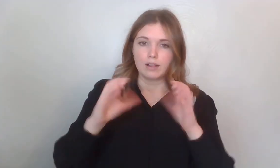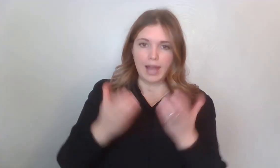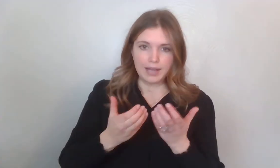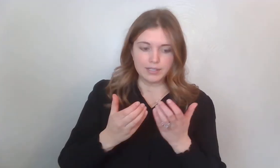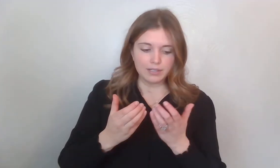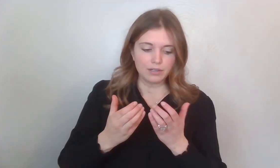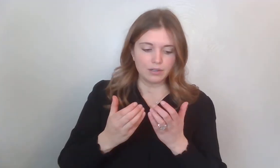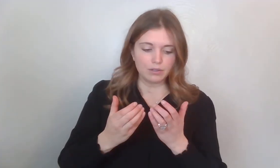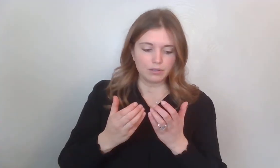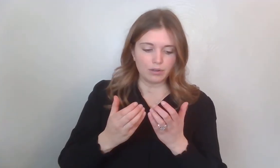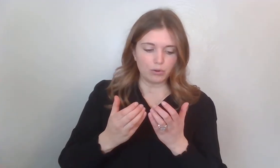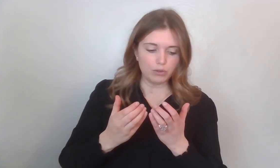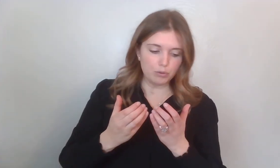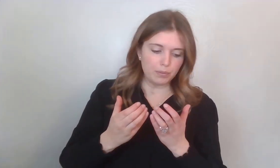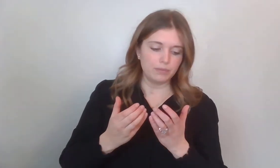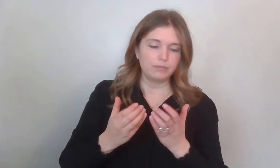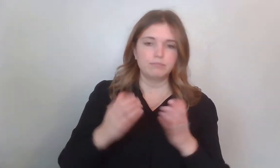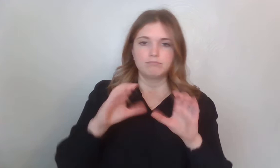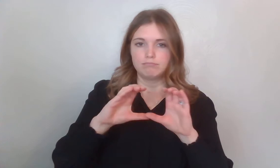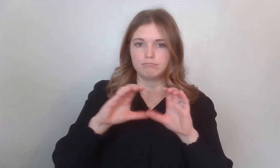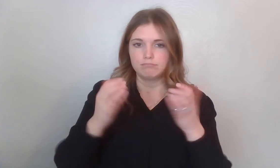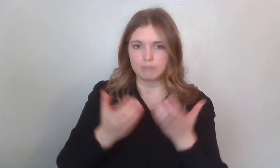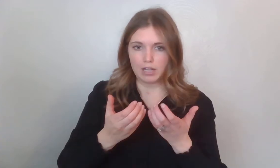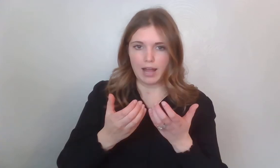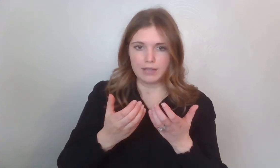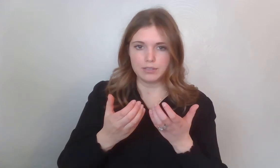CLASS/GROUP